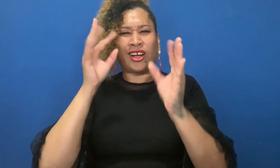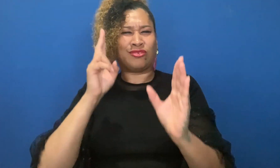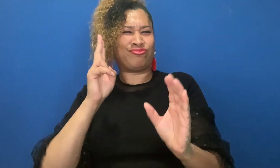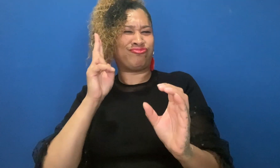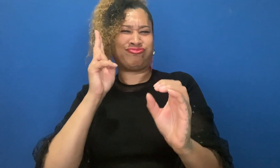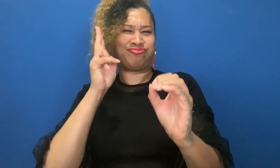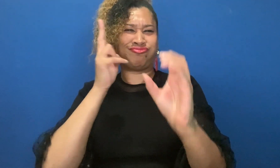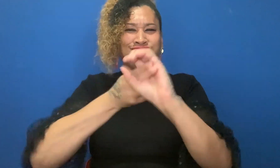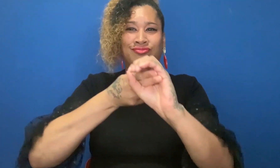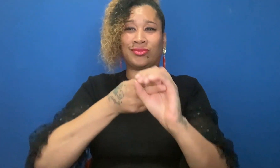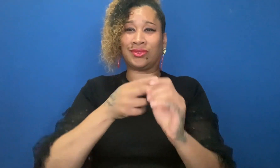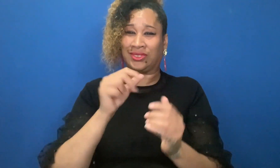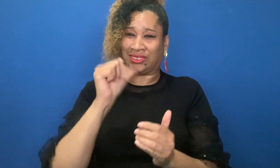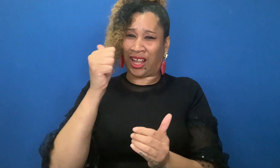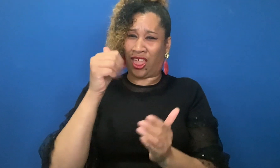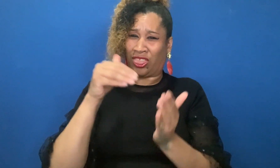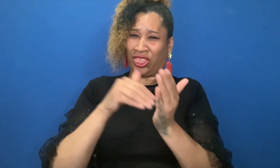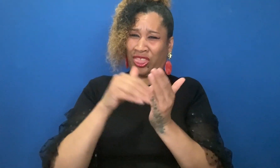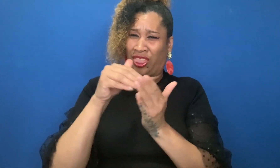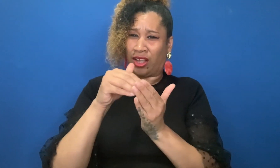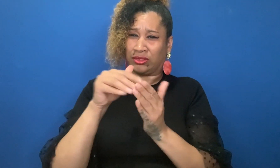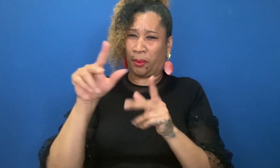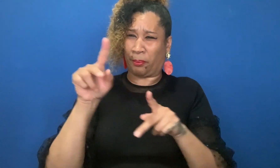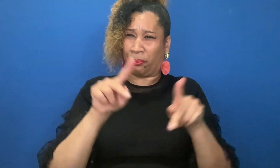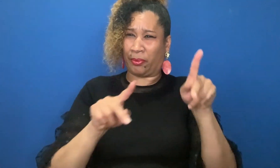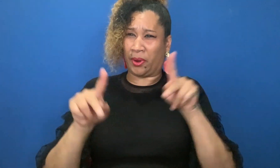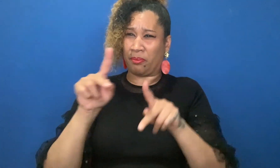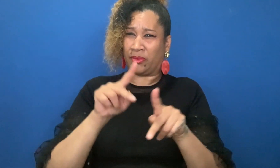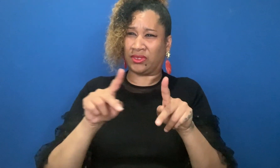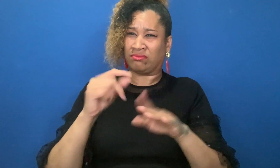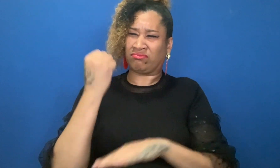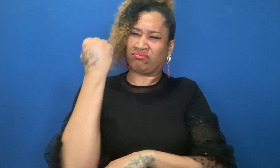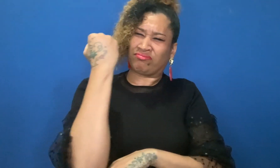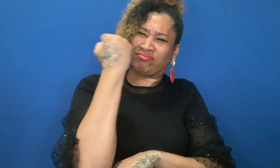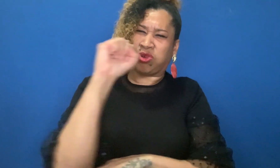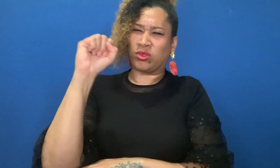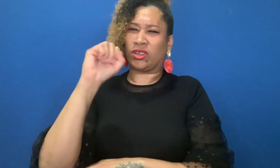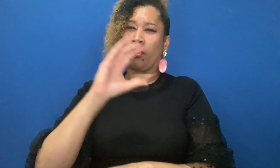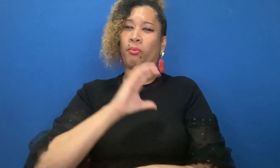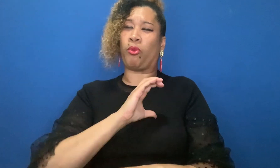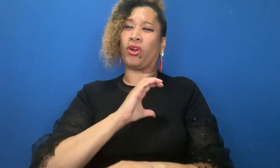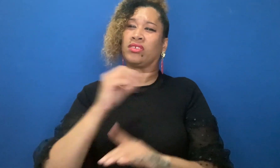decided to join 10,000 people to protest